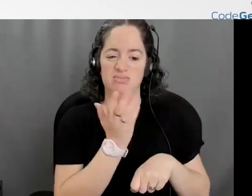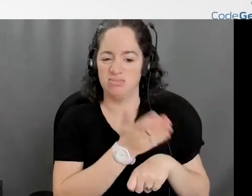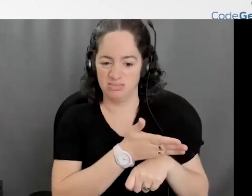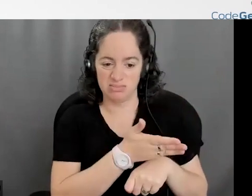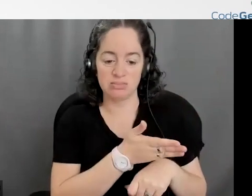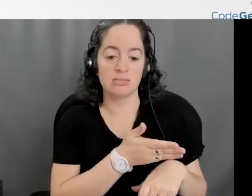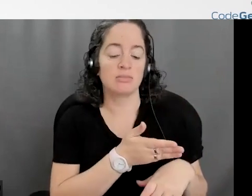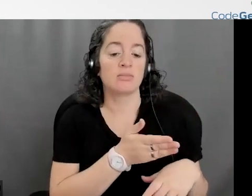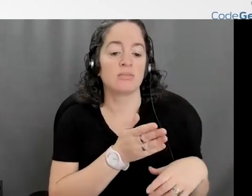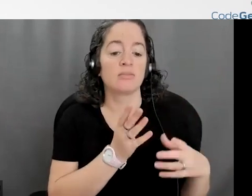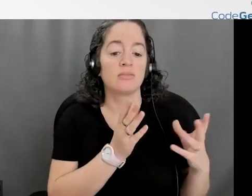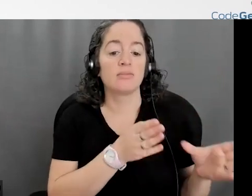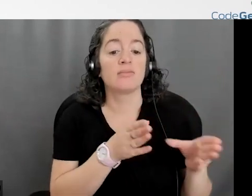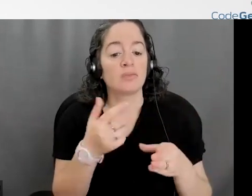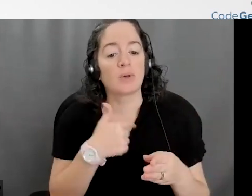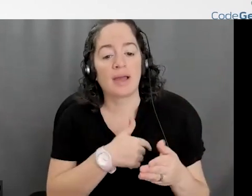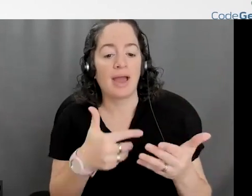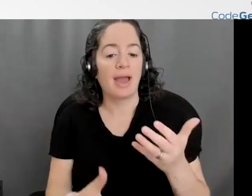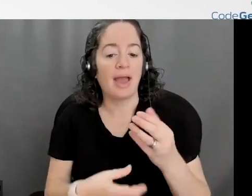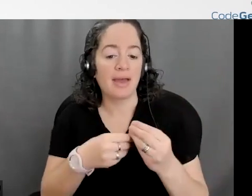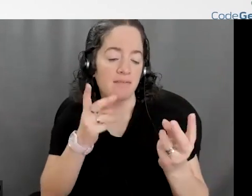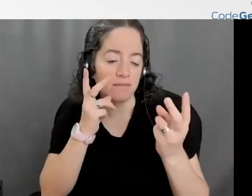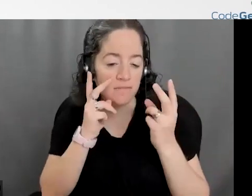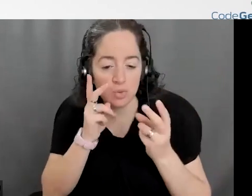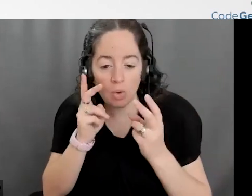We added some visual effects to highlight selected rows and columns